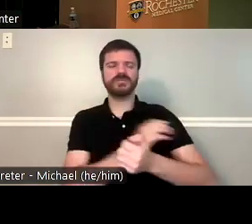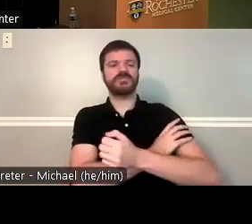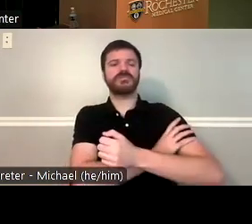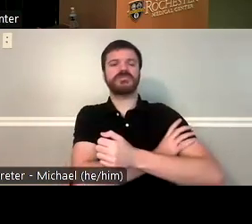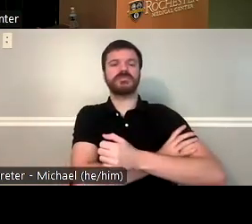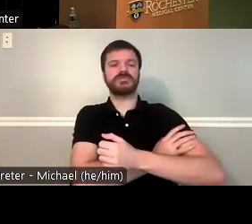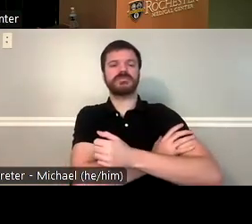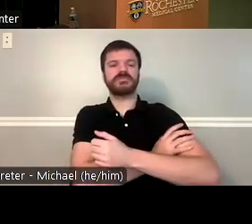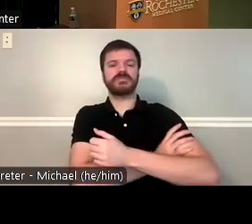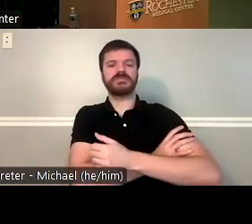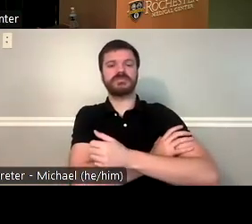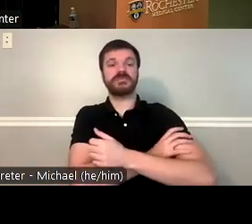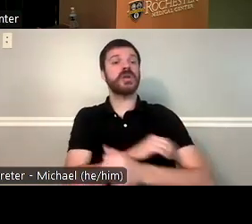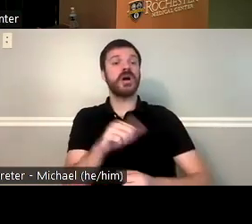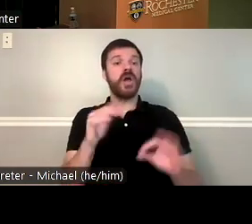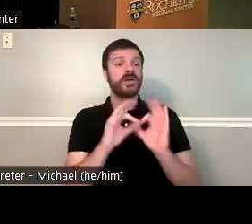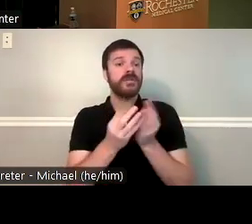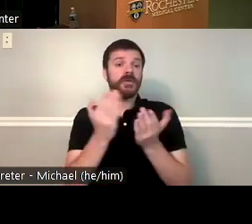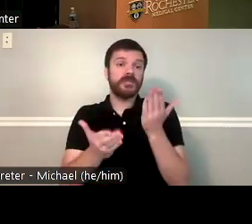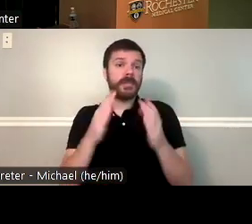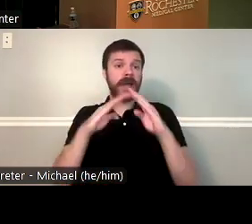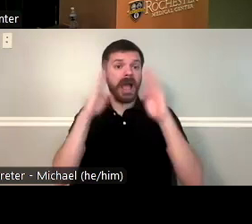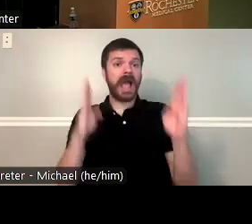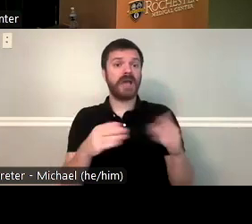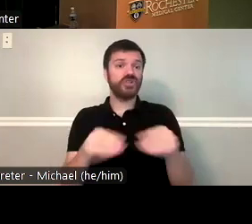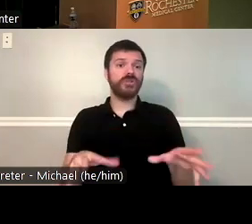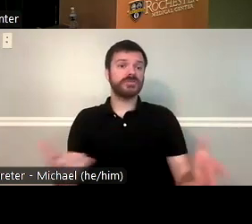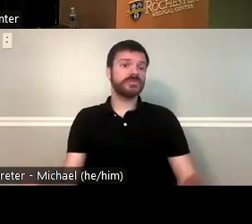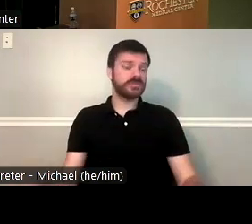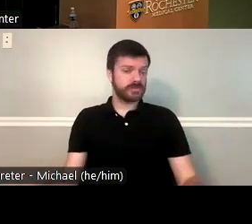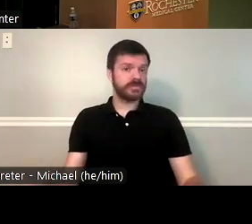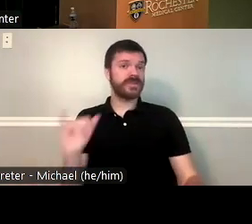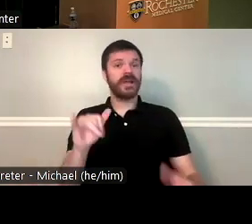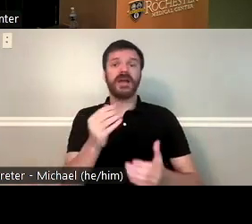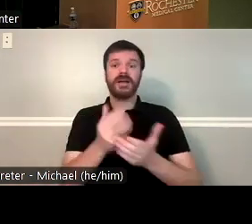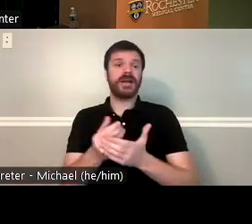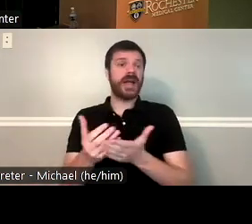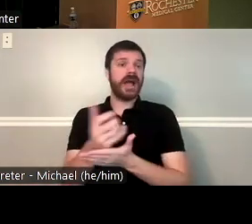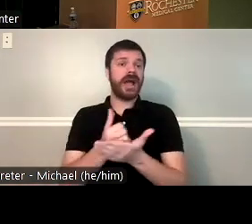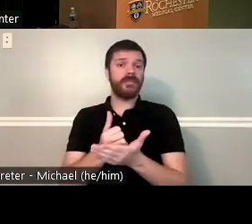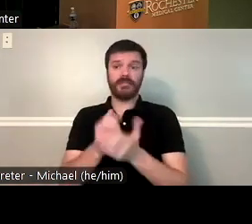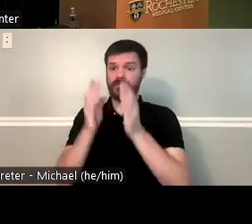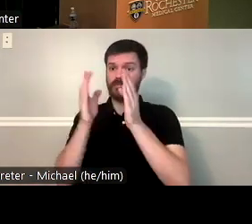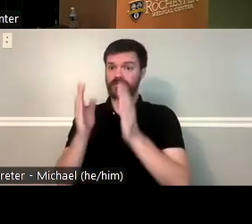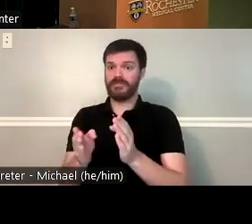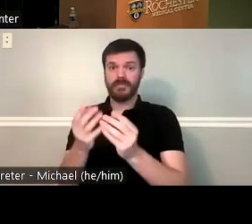may uh lose their housing with a a loss of income with a death uh or the medical bills